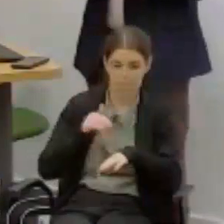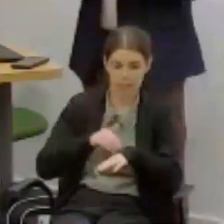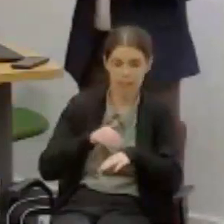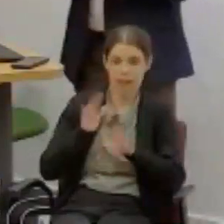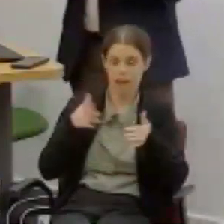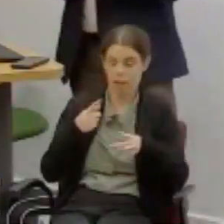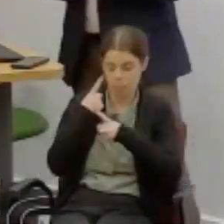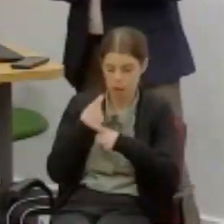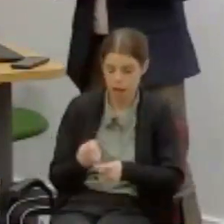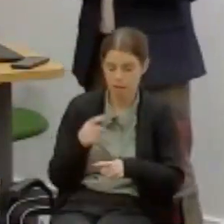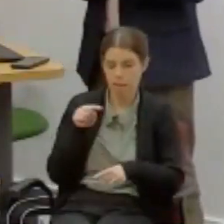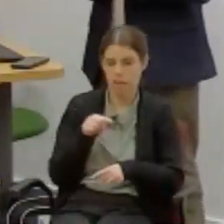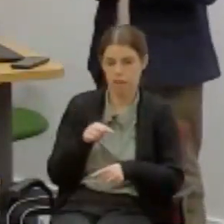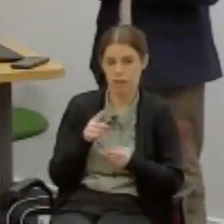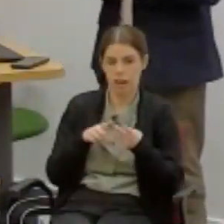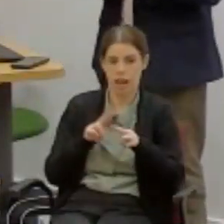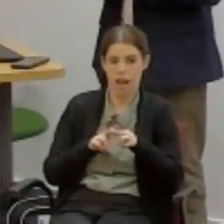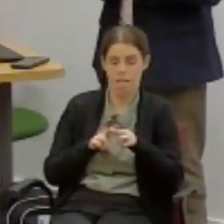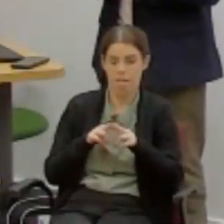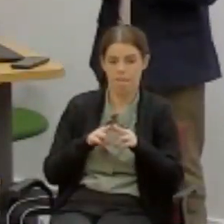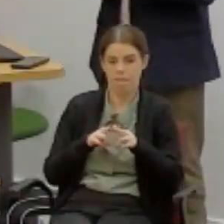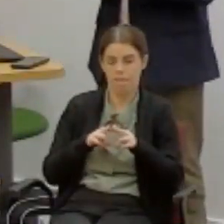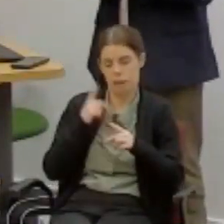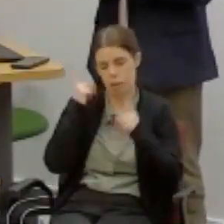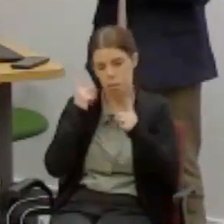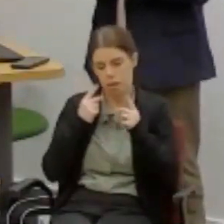And how about if and doubt sit out.